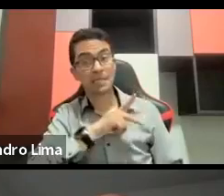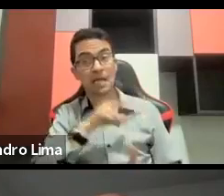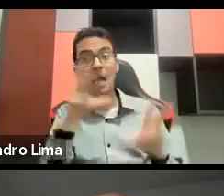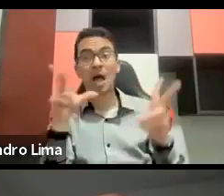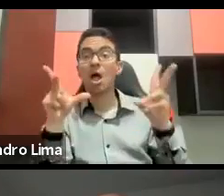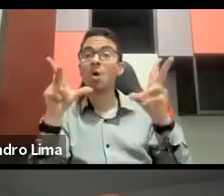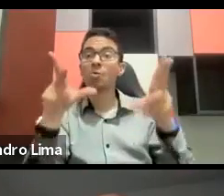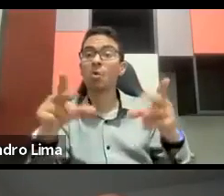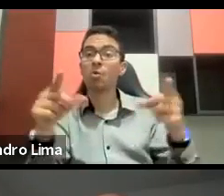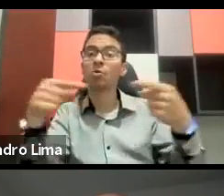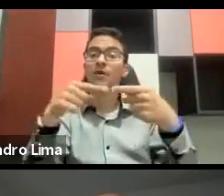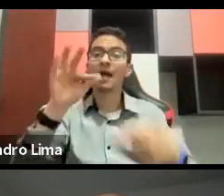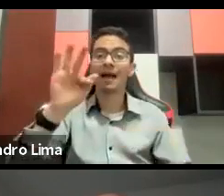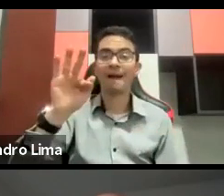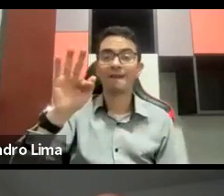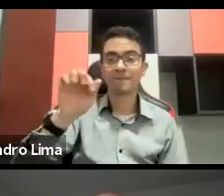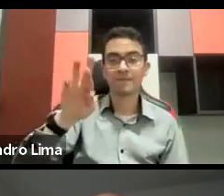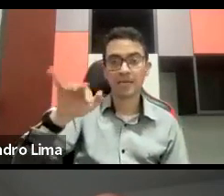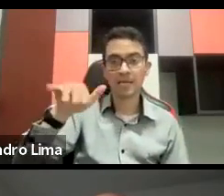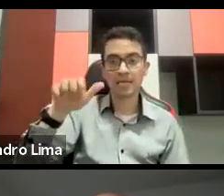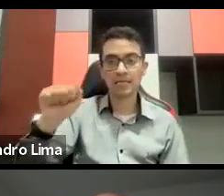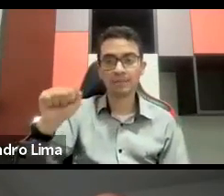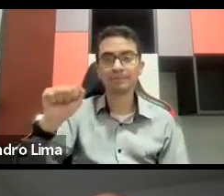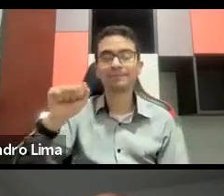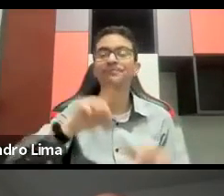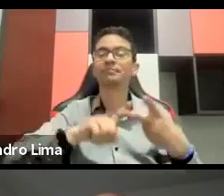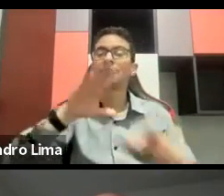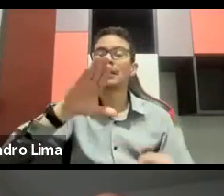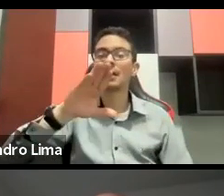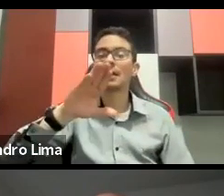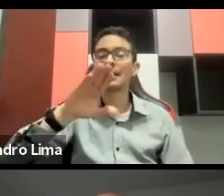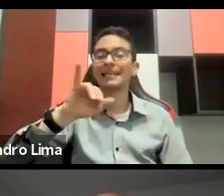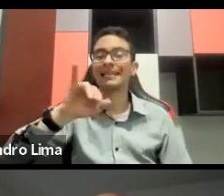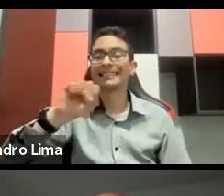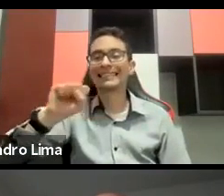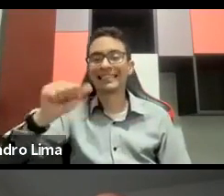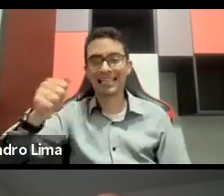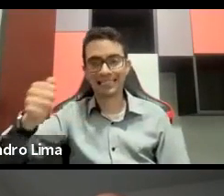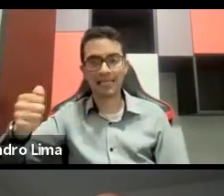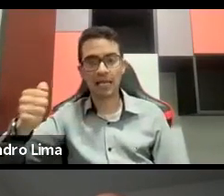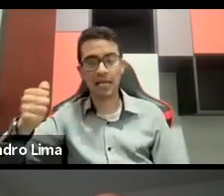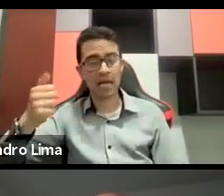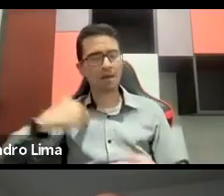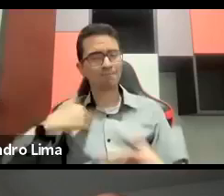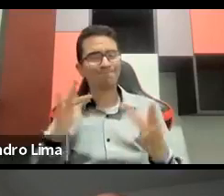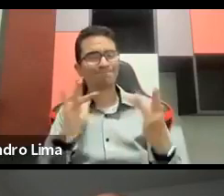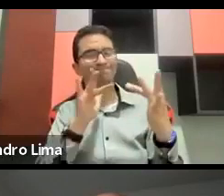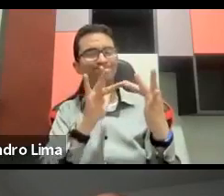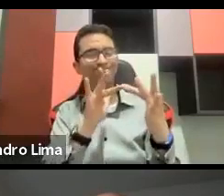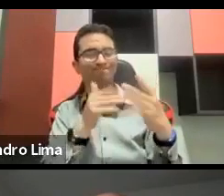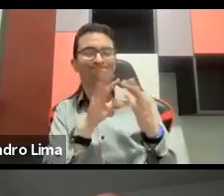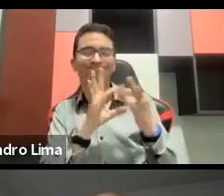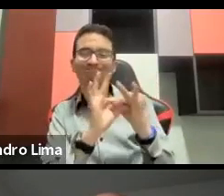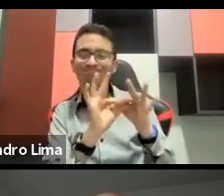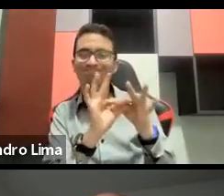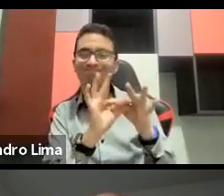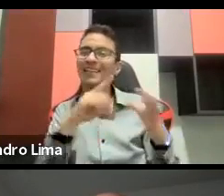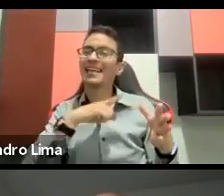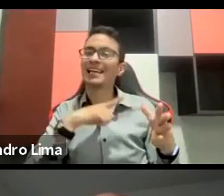think about our research group in Brazil. So, I'm very close in Brazil. So, I'm very close in Brazil. So, I'm very close to Rio. Rio gave great to Rio. Rio gave great to Rio. Rio gave great contributions to my contributions to my contributions to my dissertation especially to the dissertation especially to the